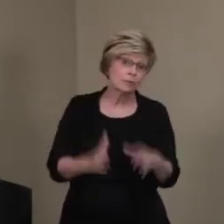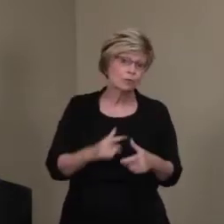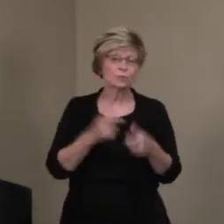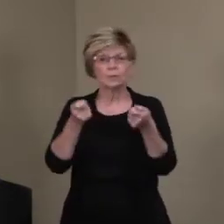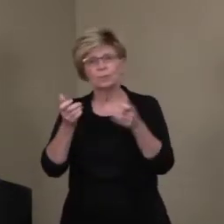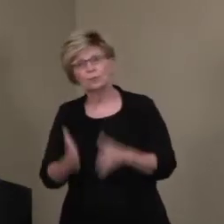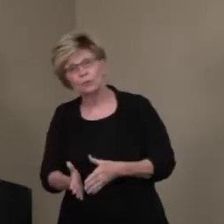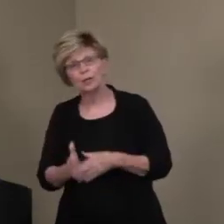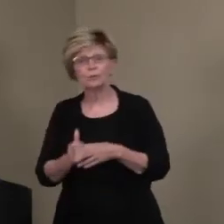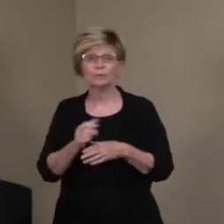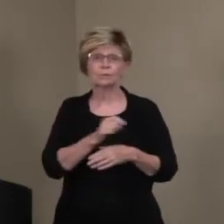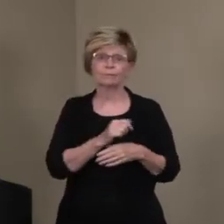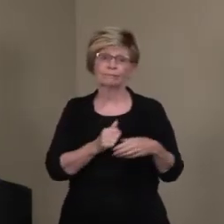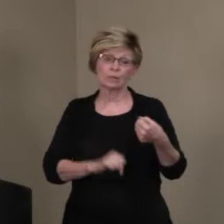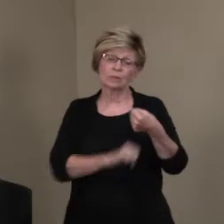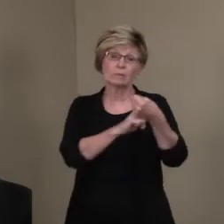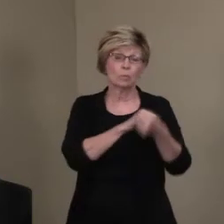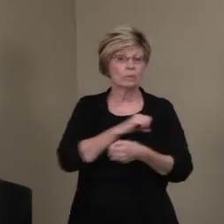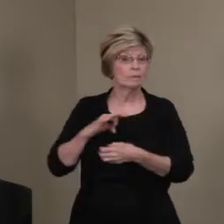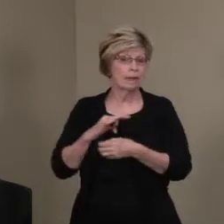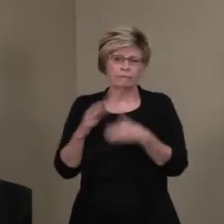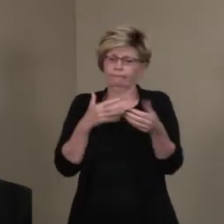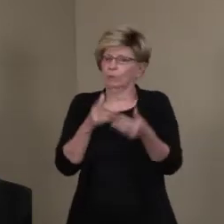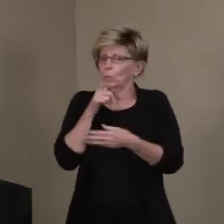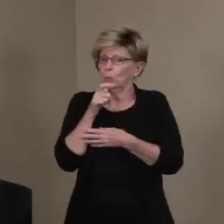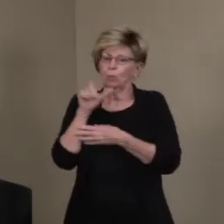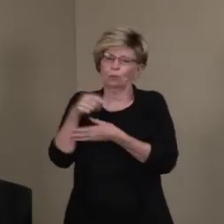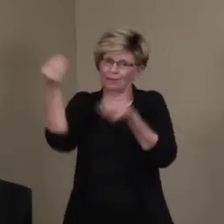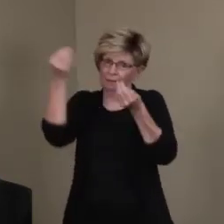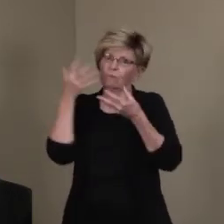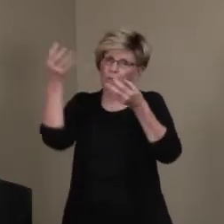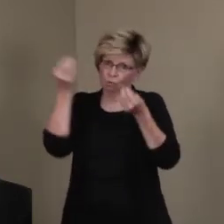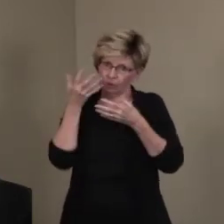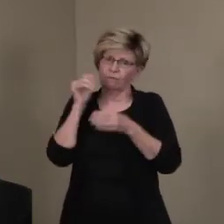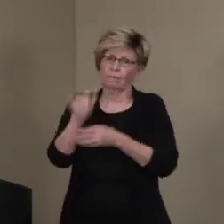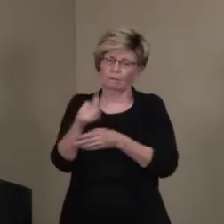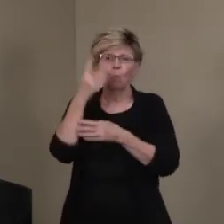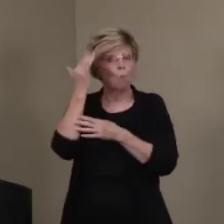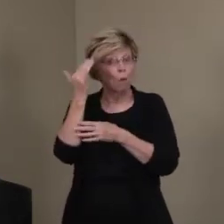from the school itself from teachers administrators support staff gain as